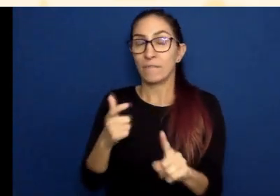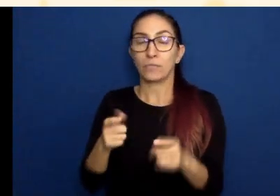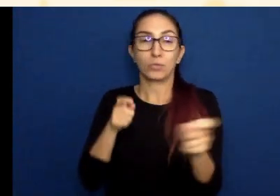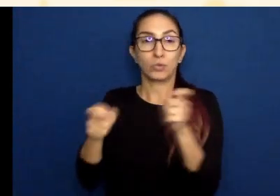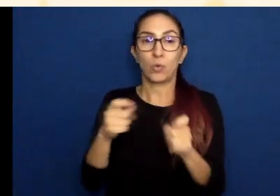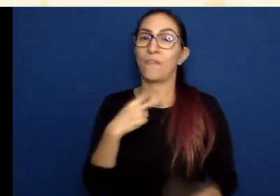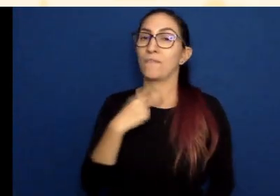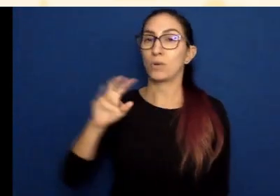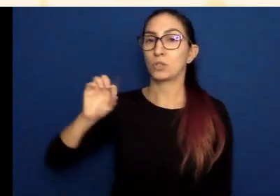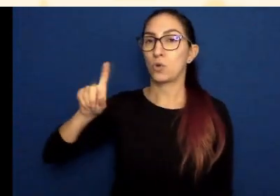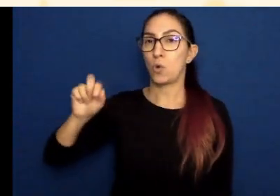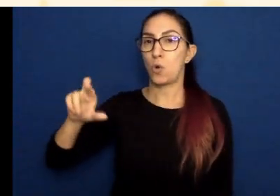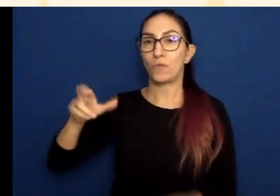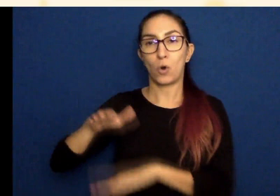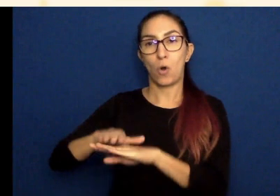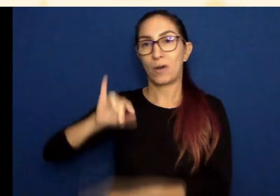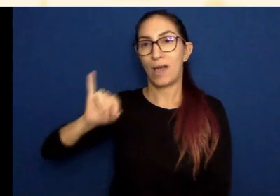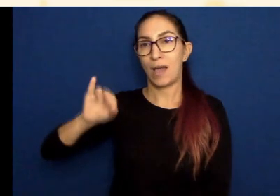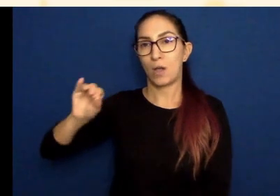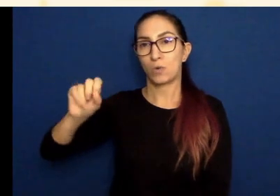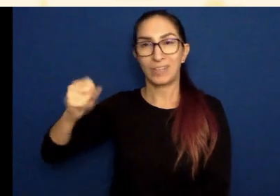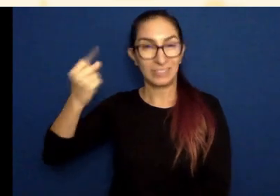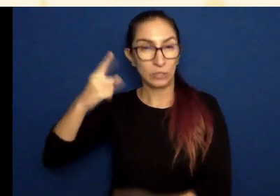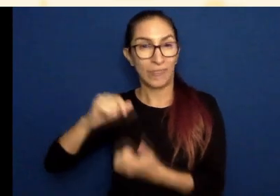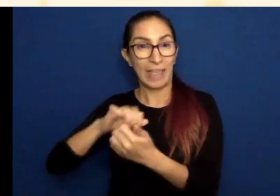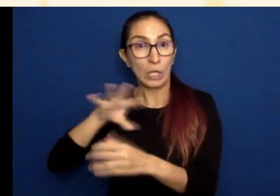Be aware that Voiceover users include, as you would expect,